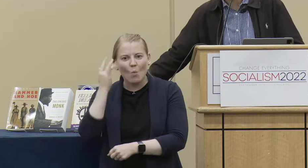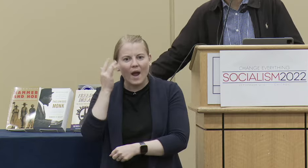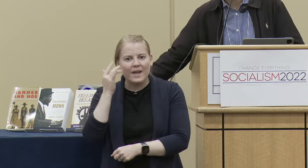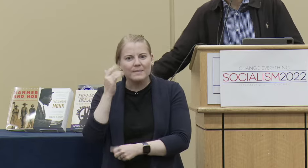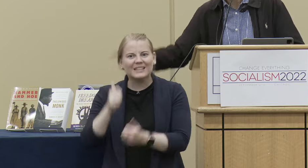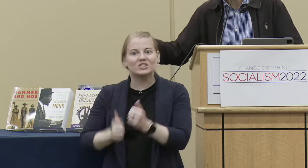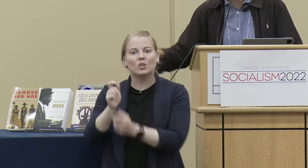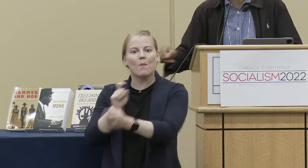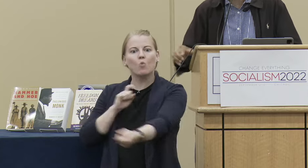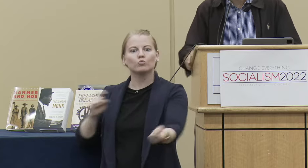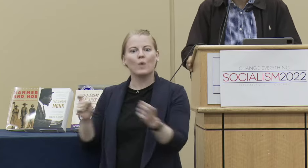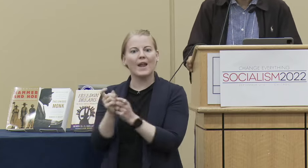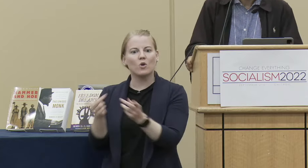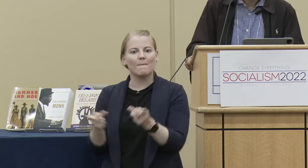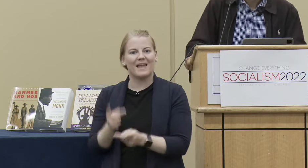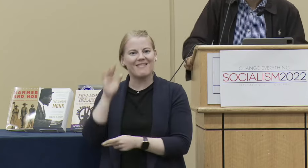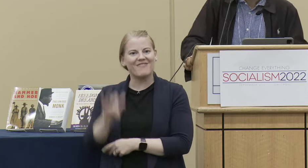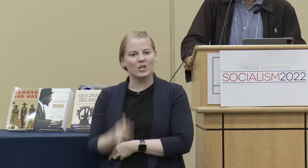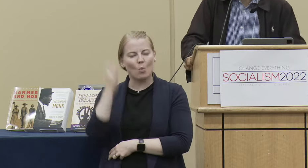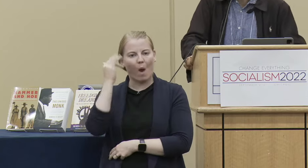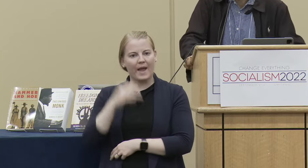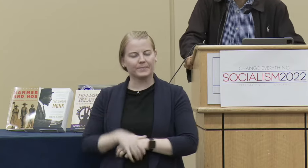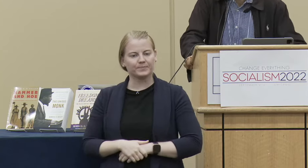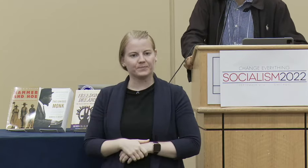sleeping on the south. The reason why it's so repressive